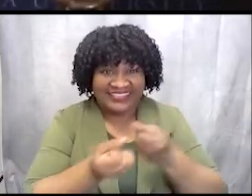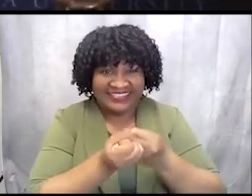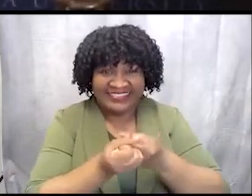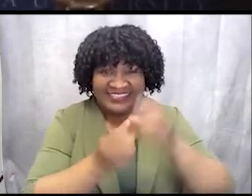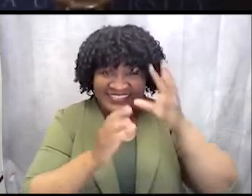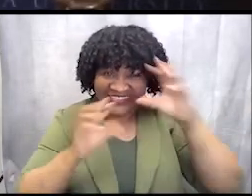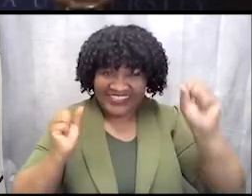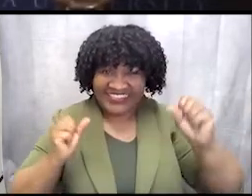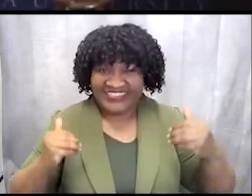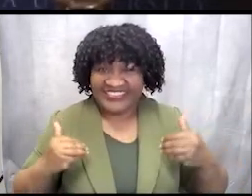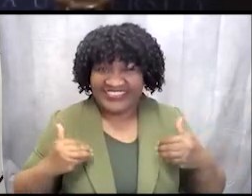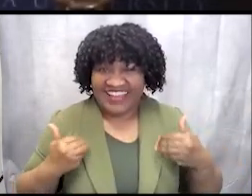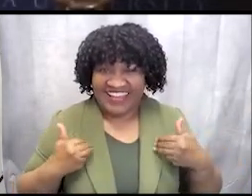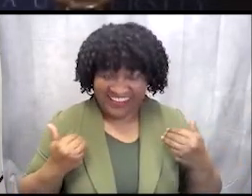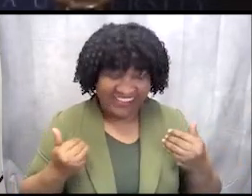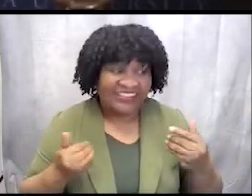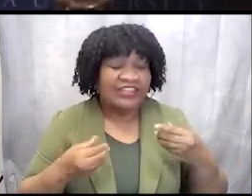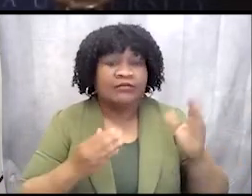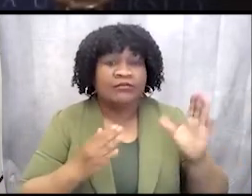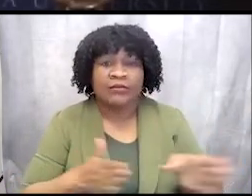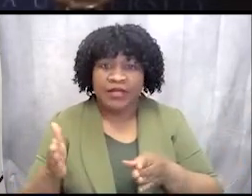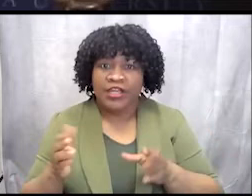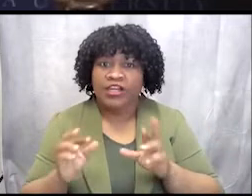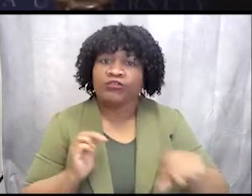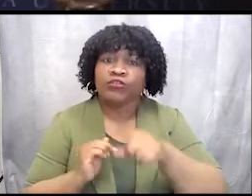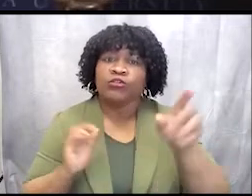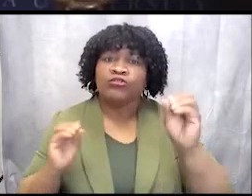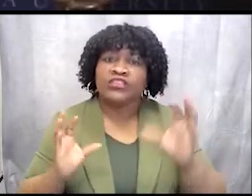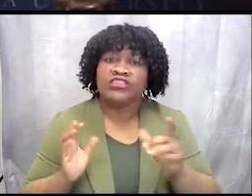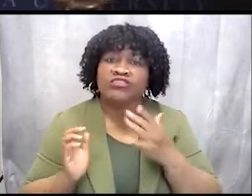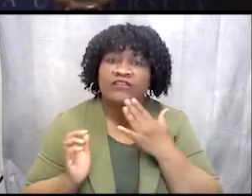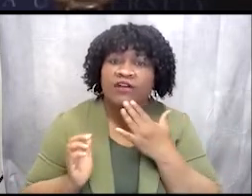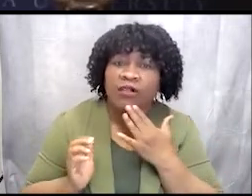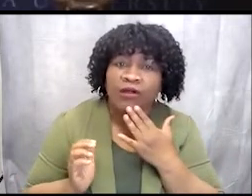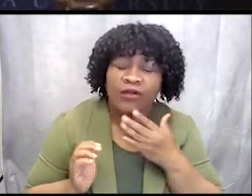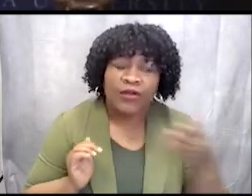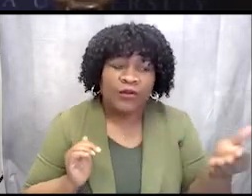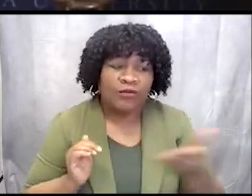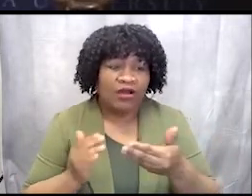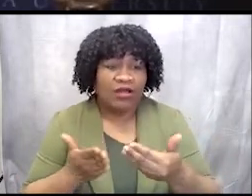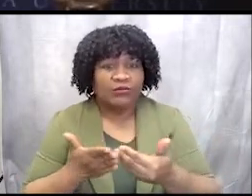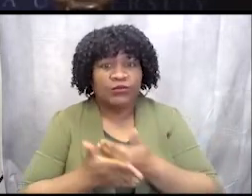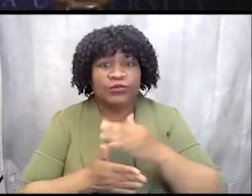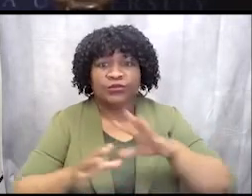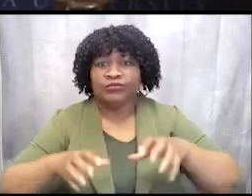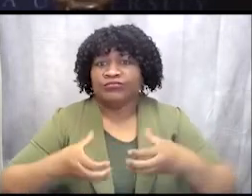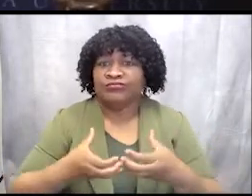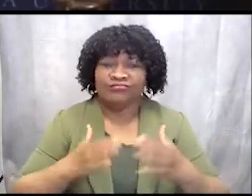is dedicated to recruiting and preparing teachers of color. We look forward to welcoming a new cohort of TOC students